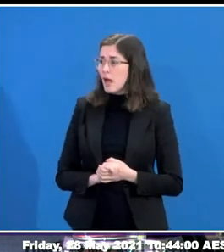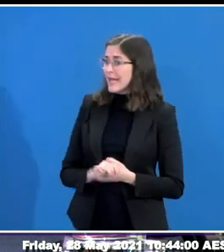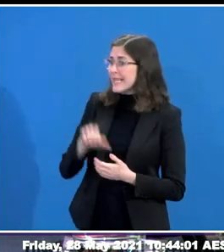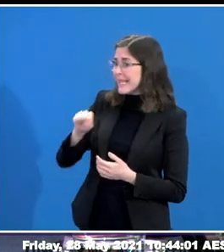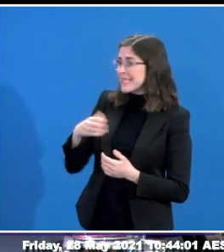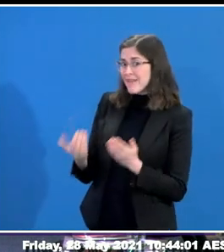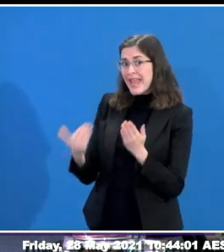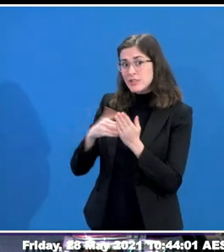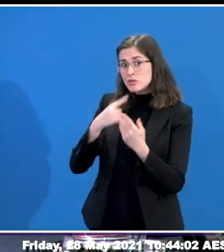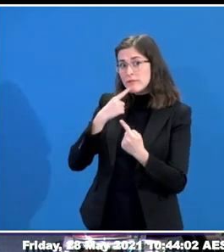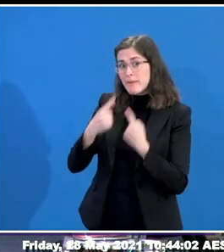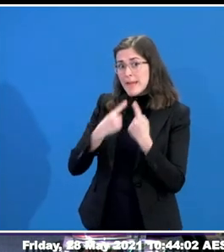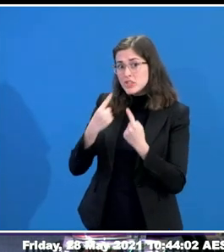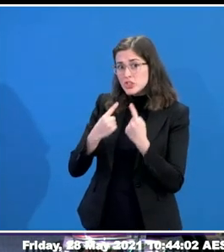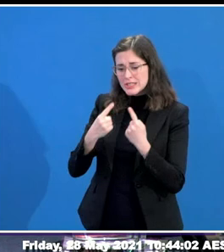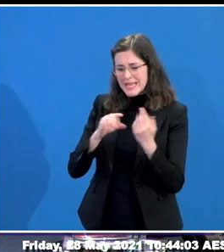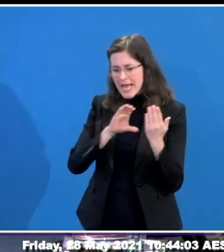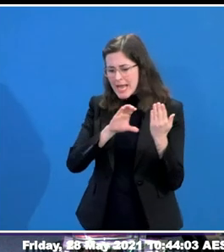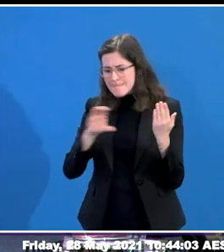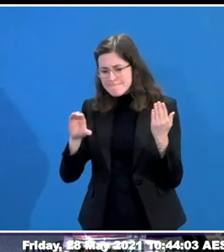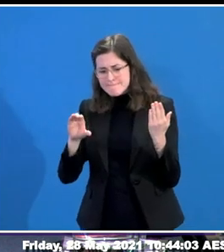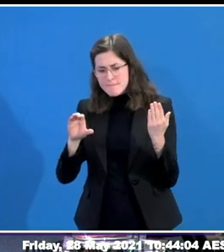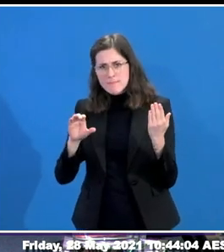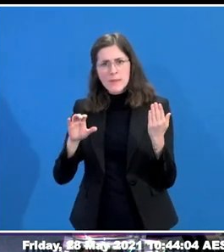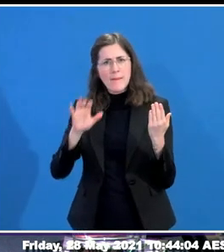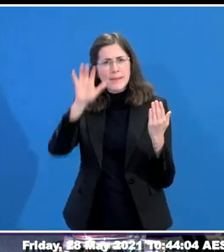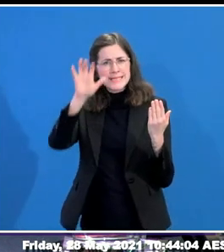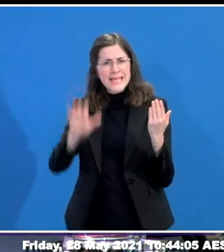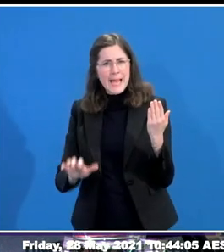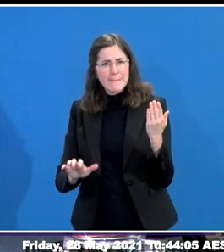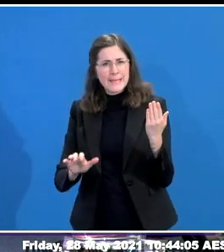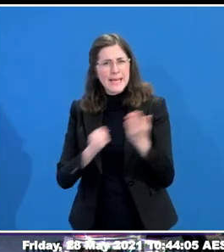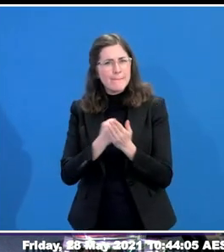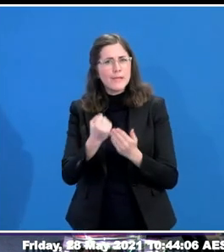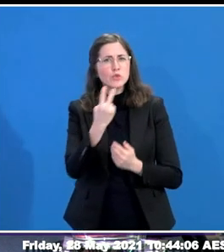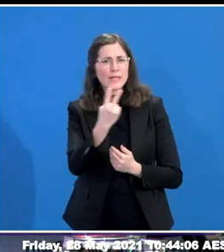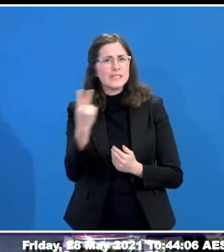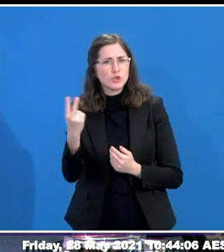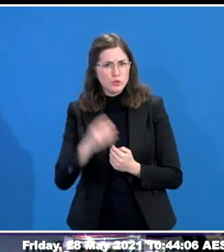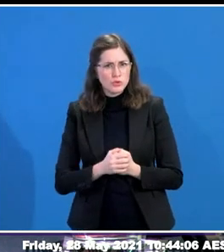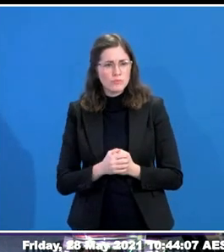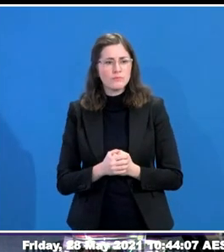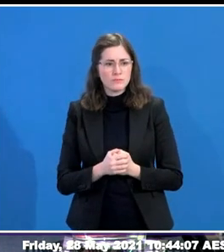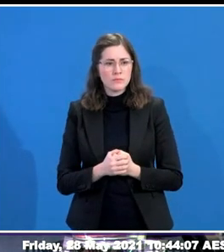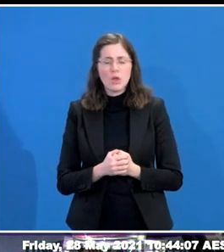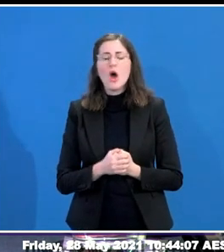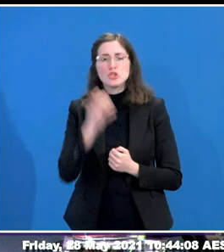question at --- part of the question is number 22 at 401, paragraph 401.